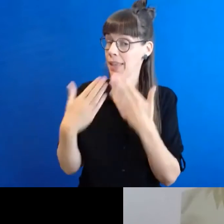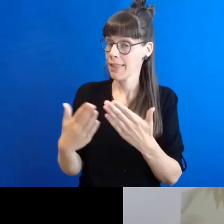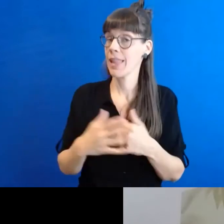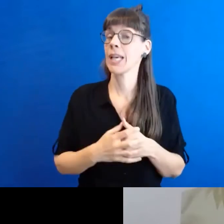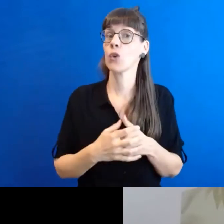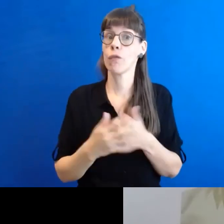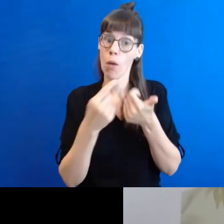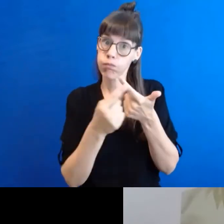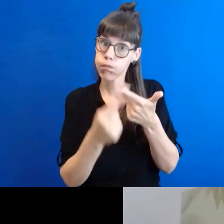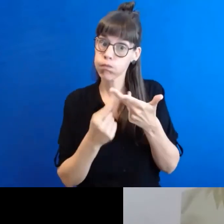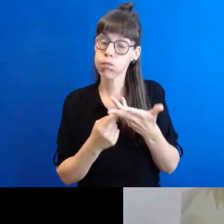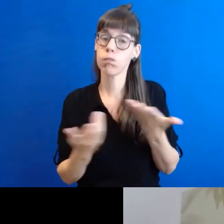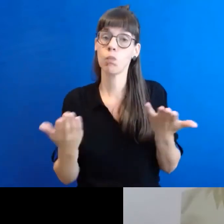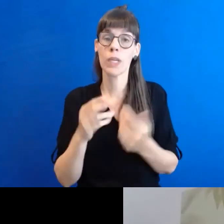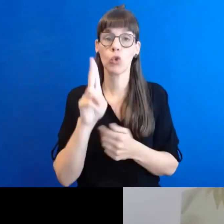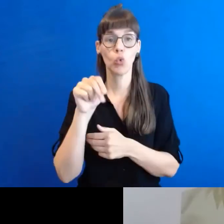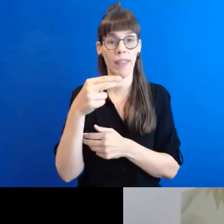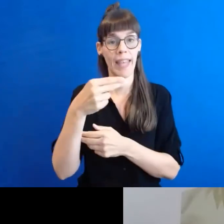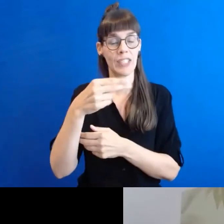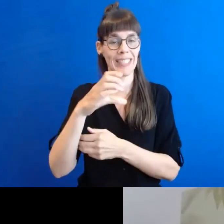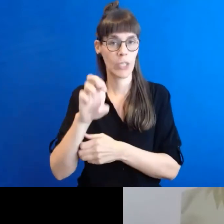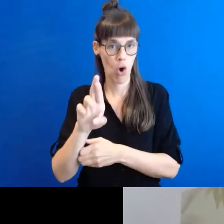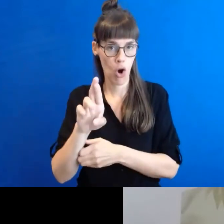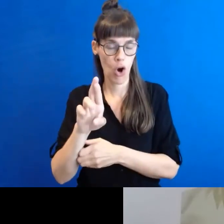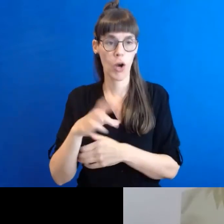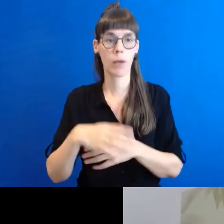sure Gabriel will share as well. >> CHRISTIAN MODINO: Excellent.